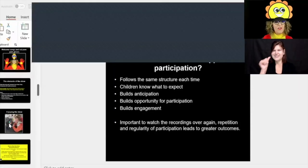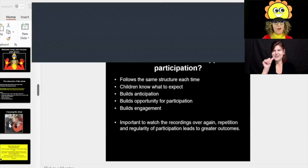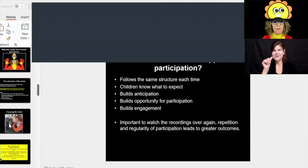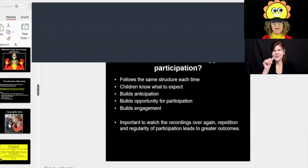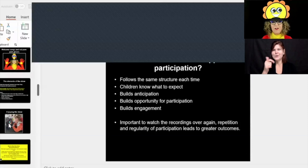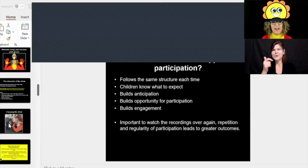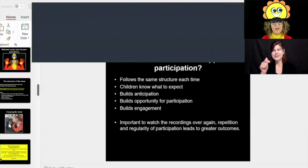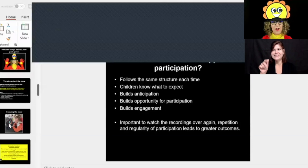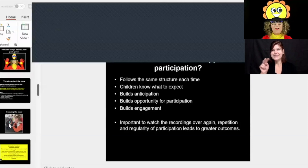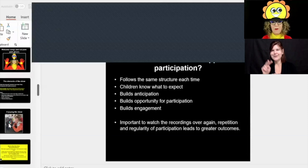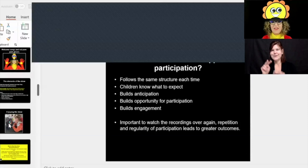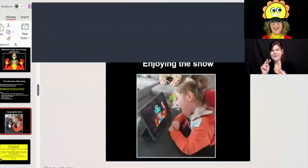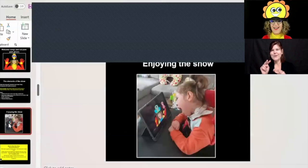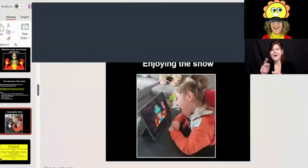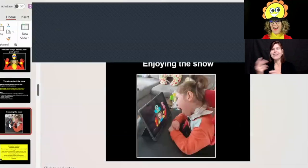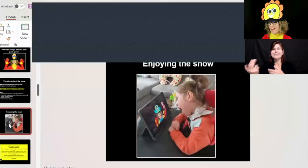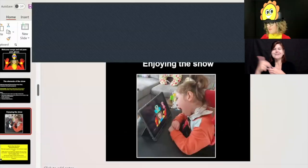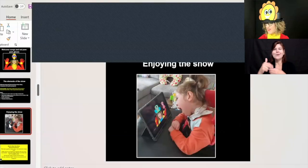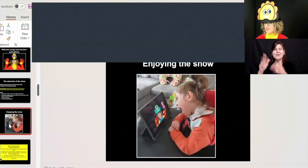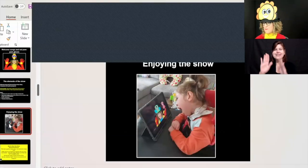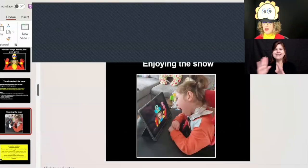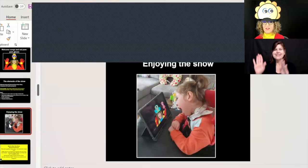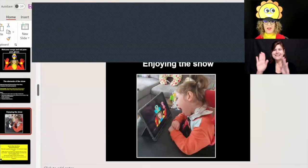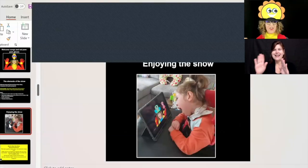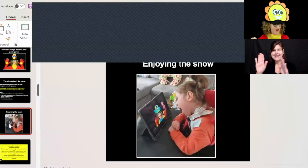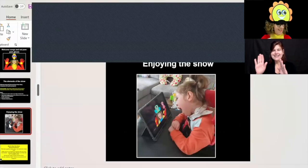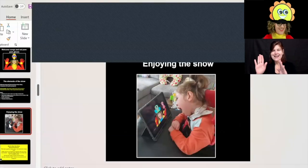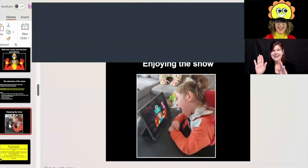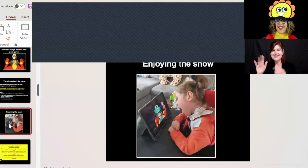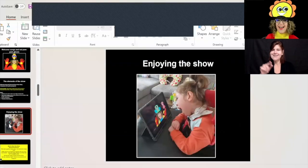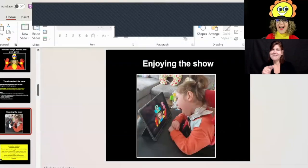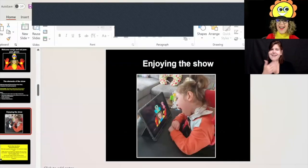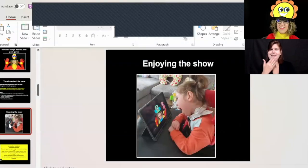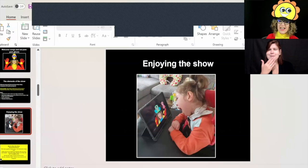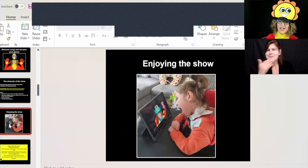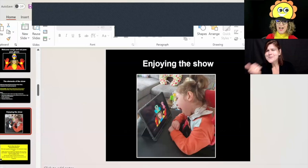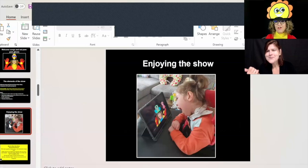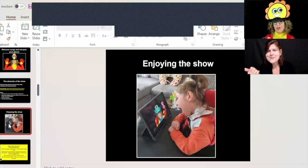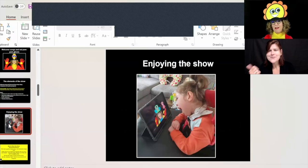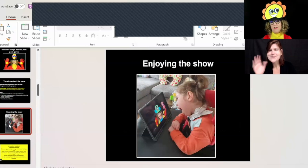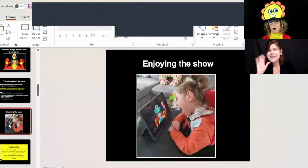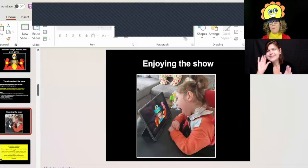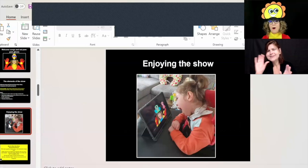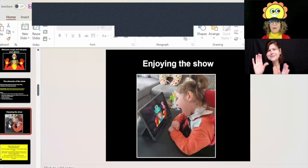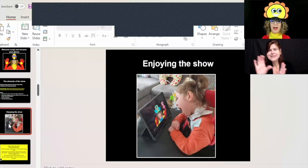She joins my Sunday shows, but I don't think there's a better picture, is there? There's a lovely girl, she's got a red top on